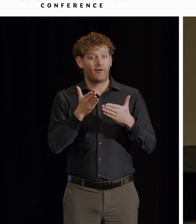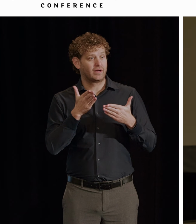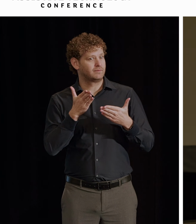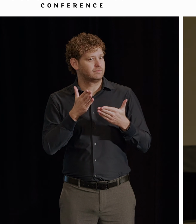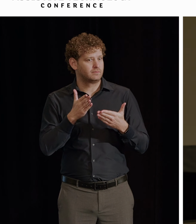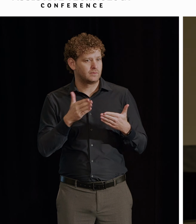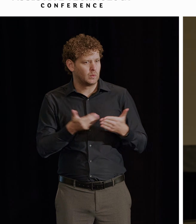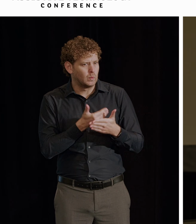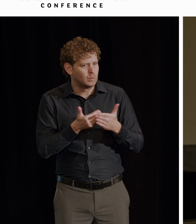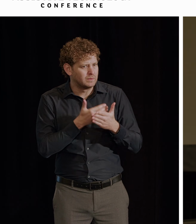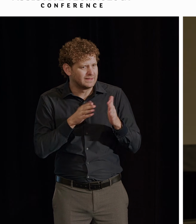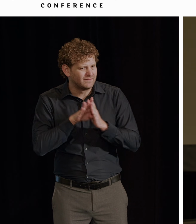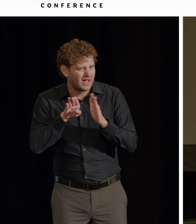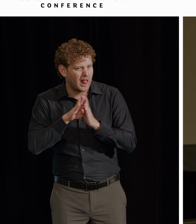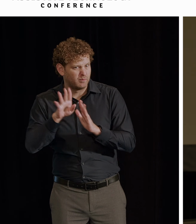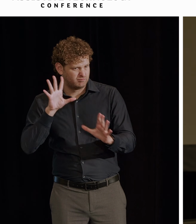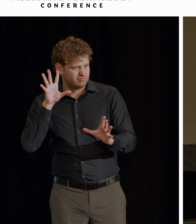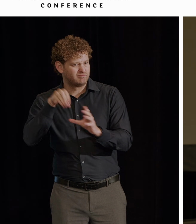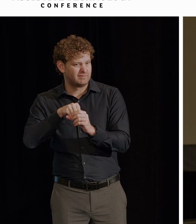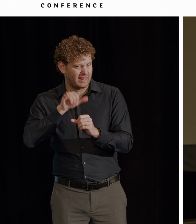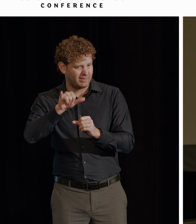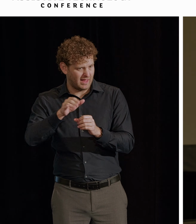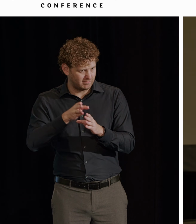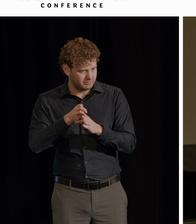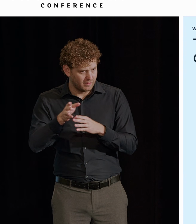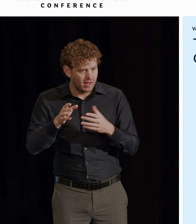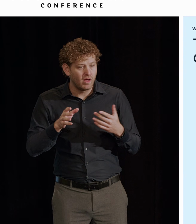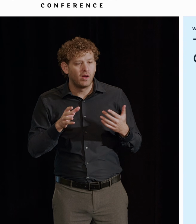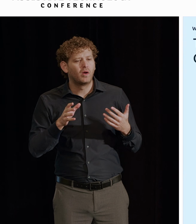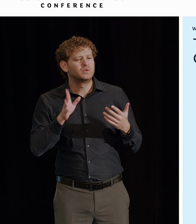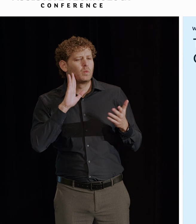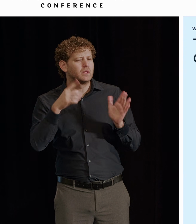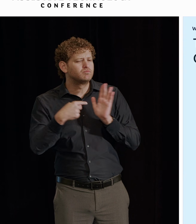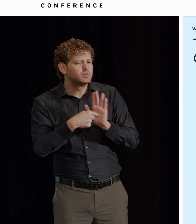of them, but we'll just be previewing a couple for you guys here today as well.